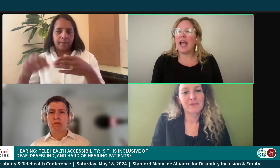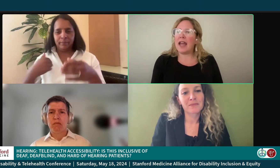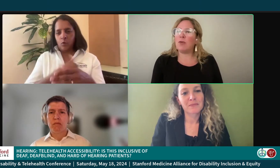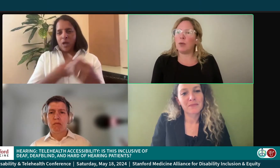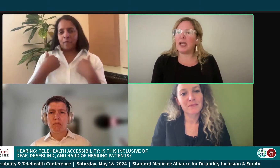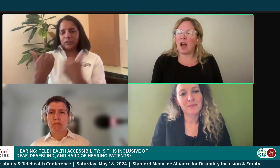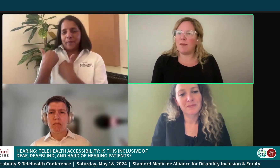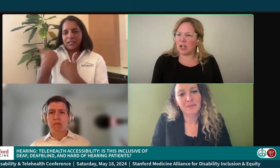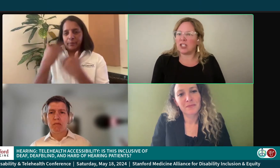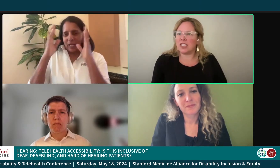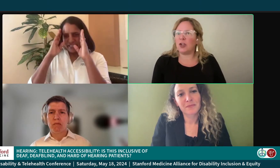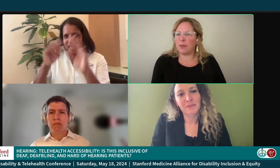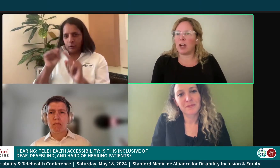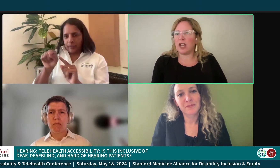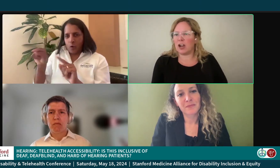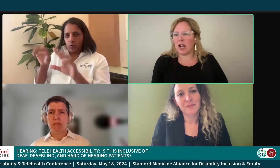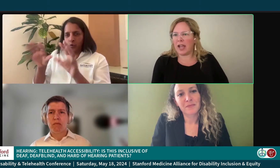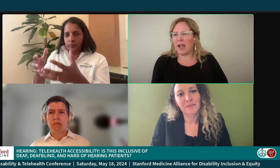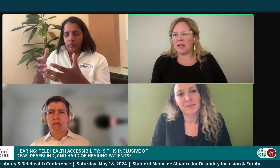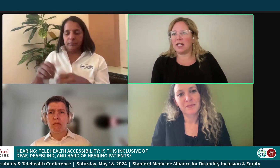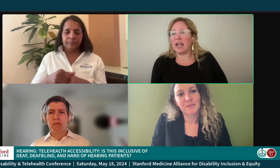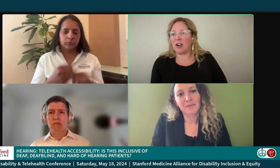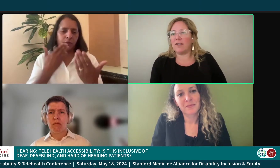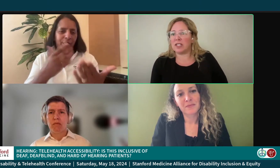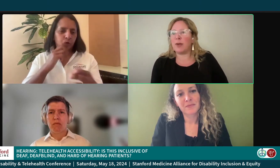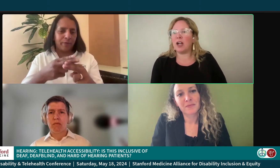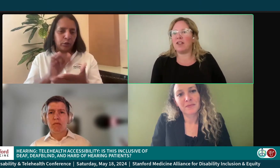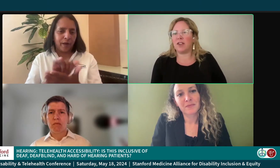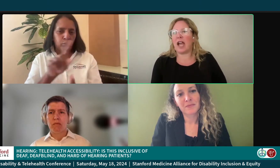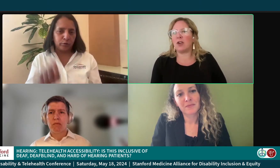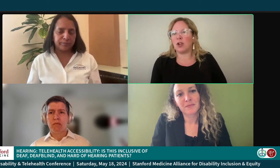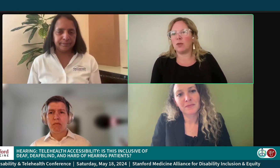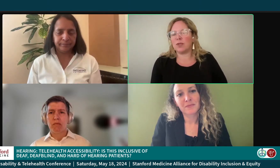and it will become a continued barrier and an area of disparity for that group.